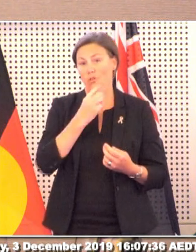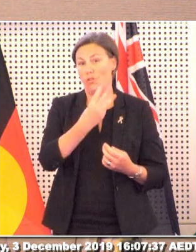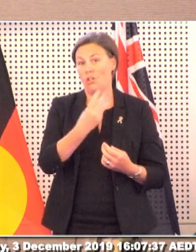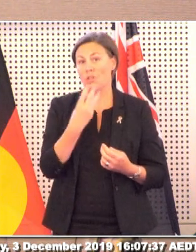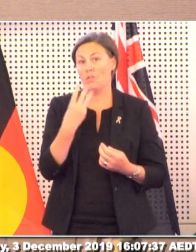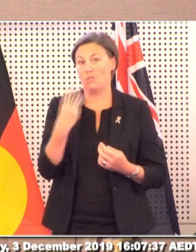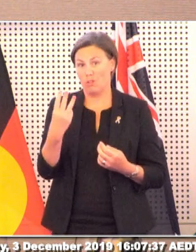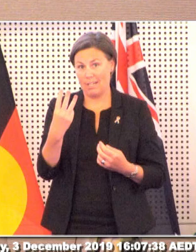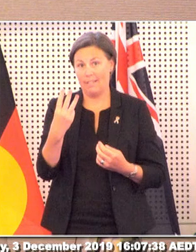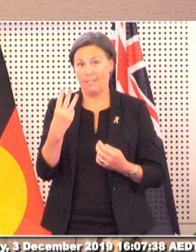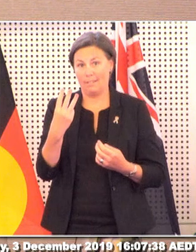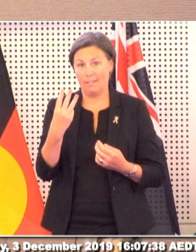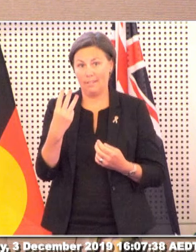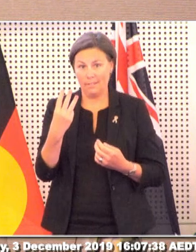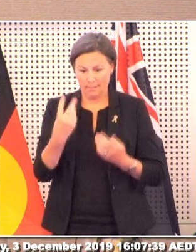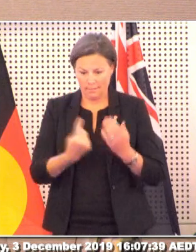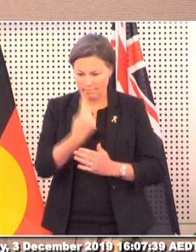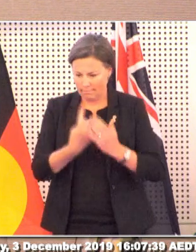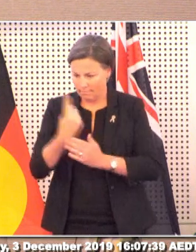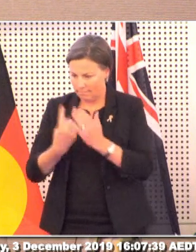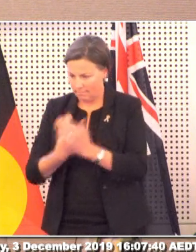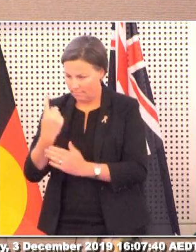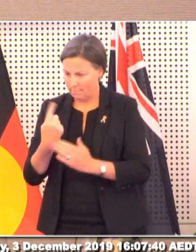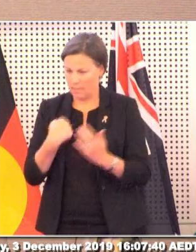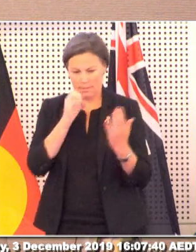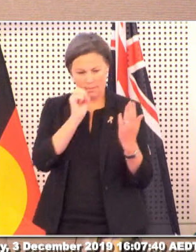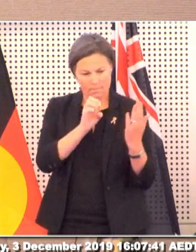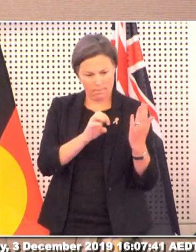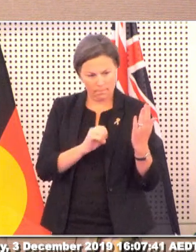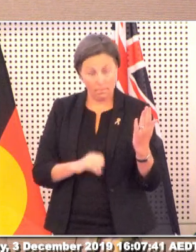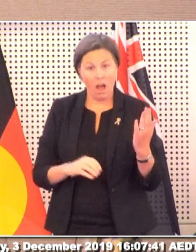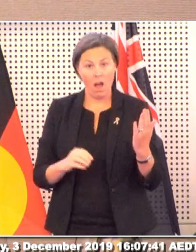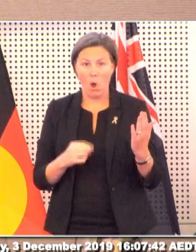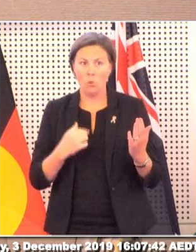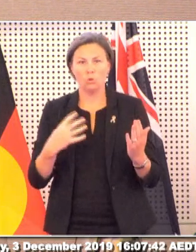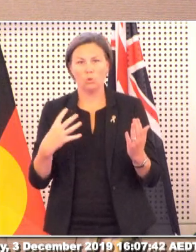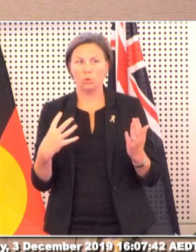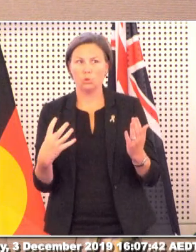thought should have been escalated and I think they were escalated.